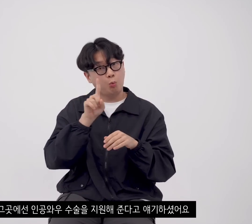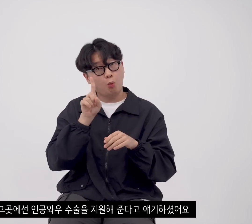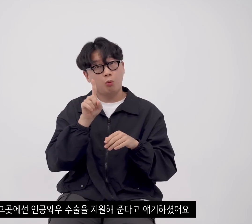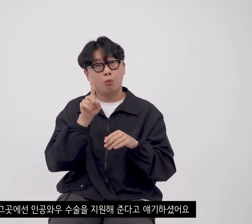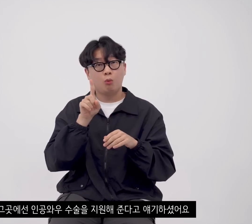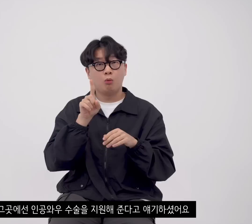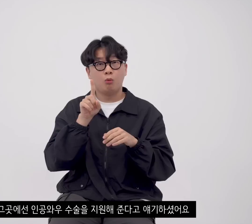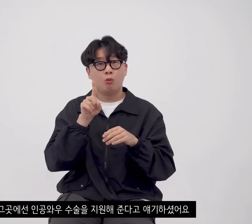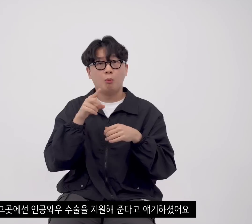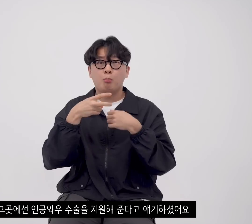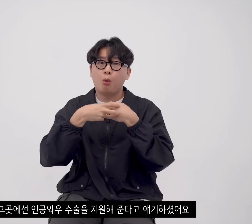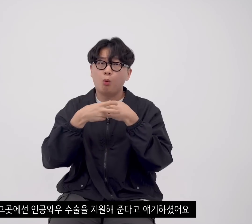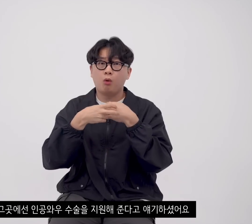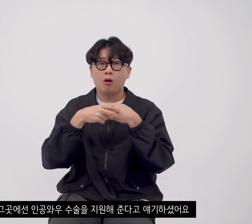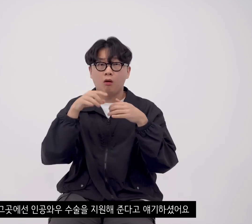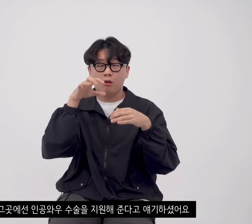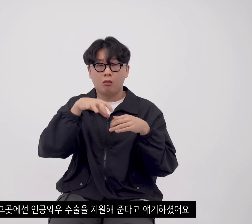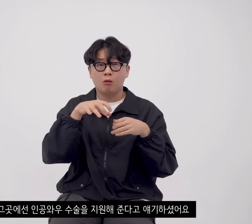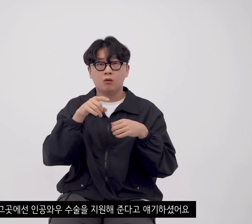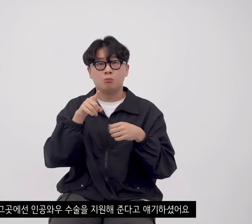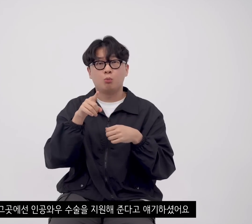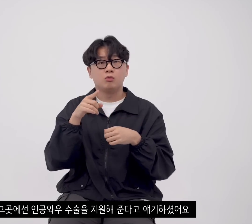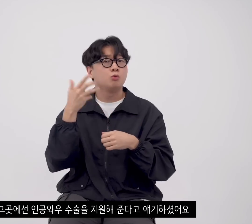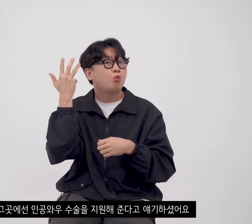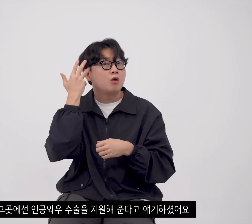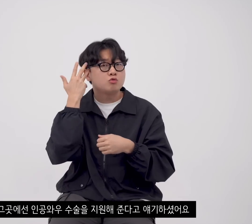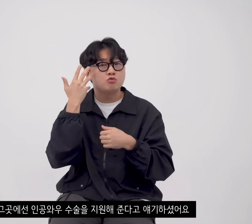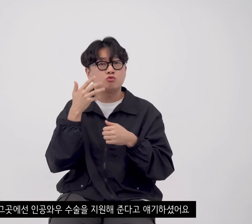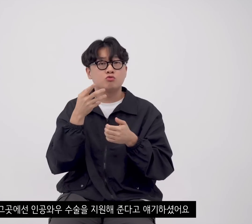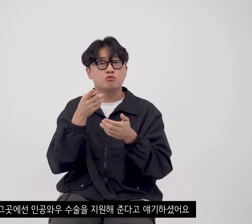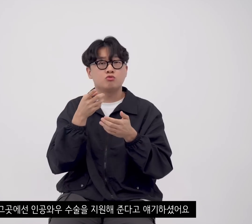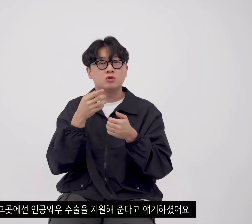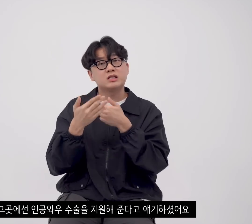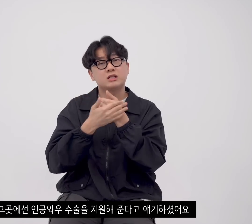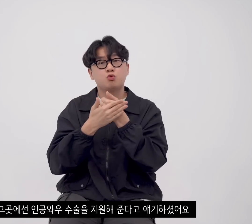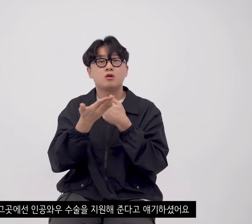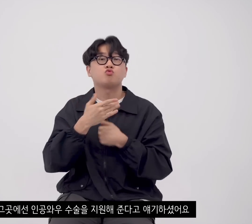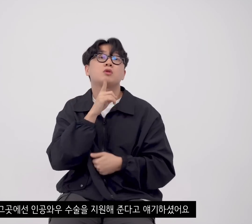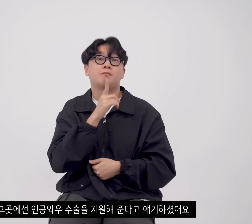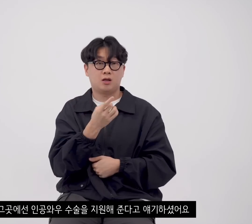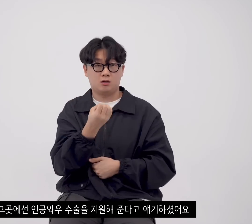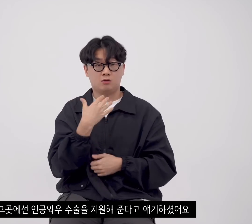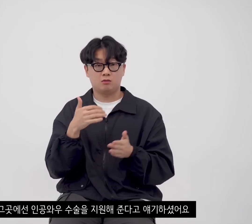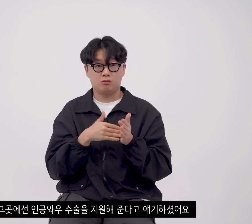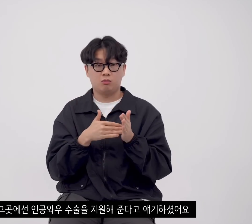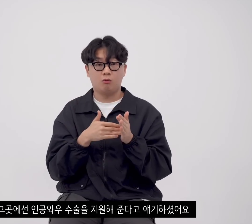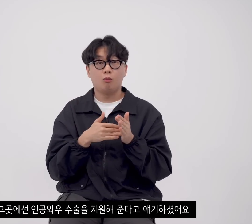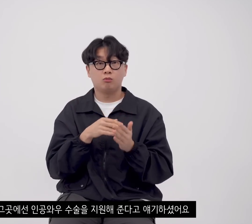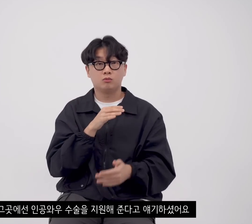They said they would support cochlear implant surgery there.